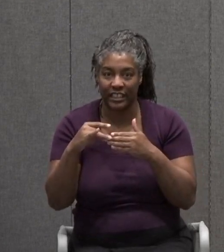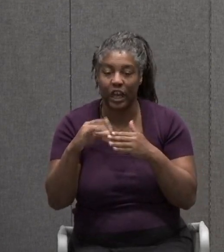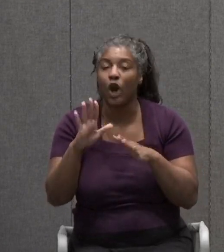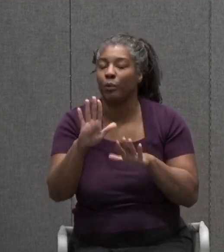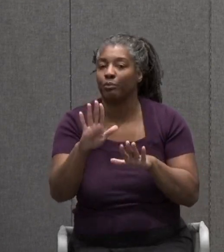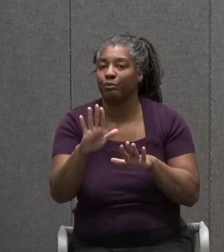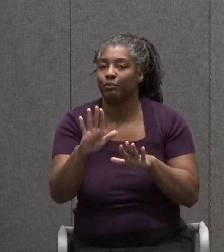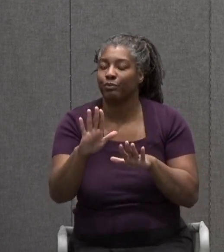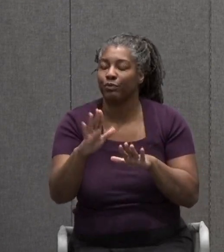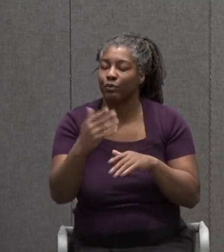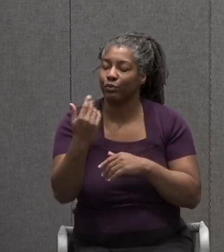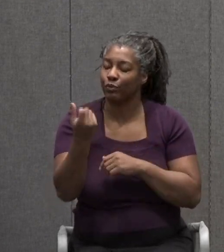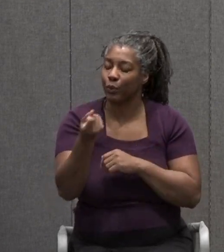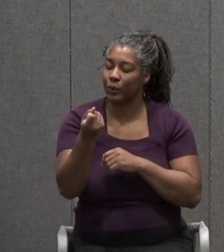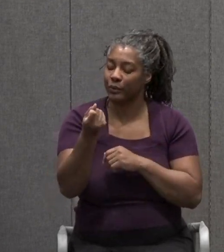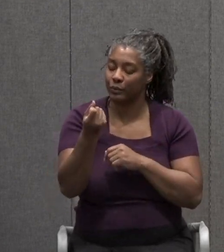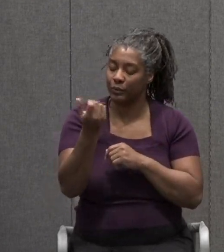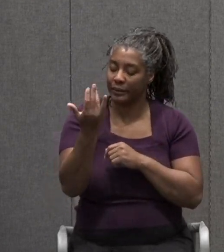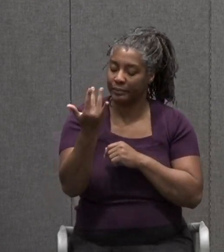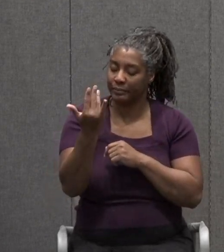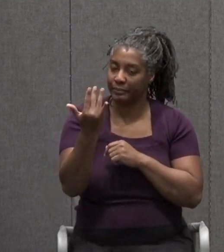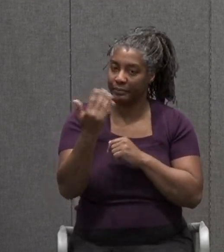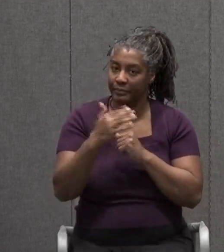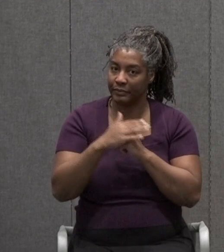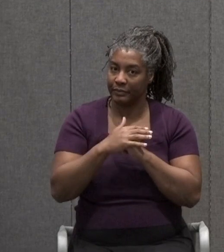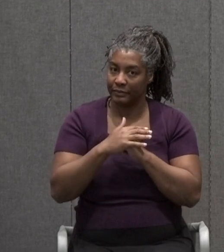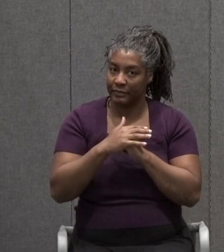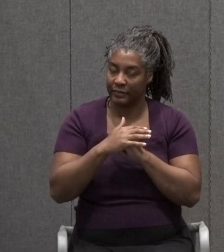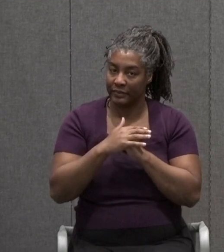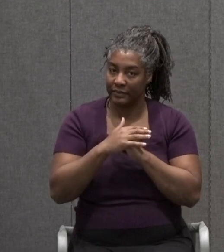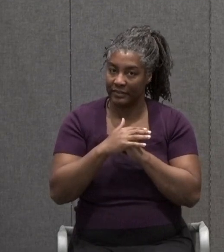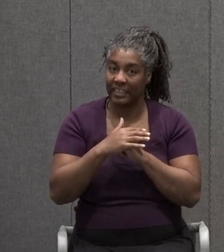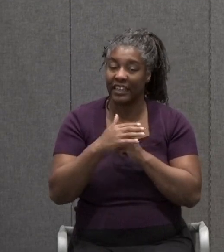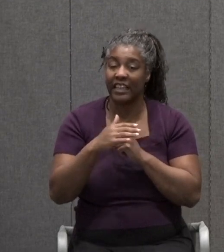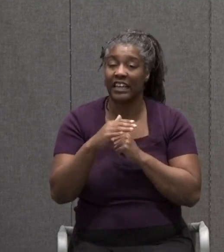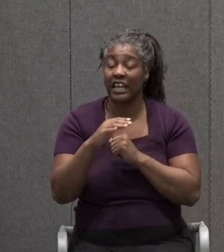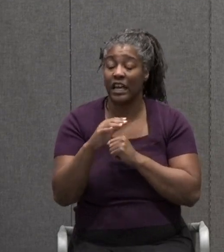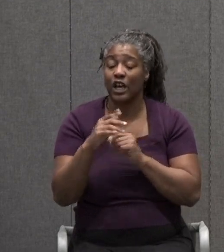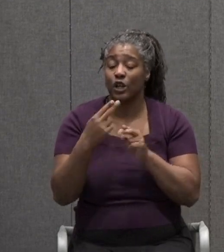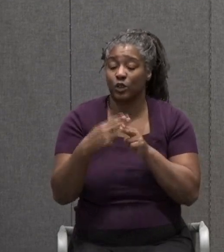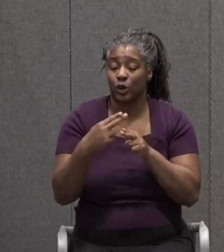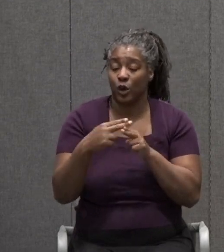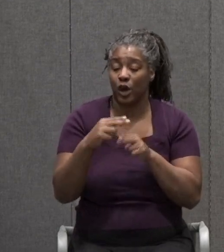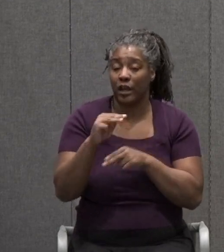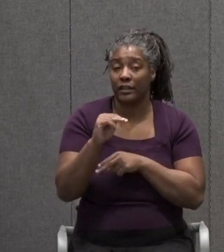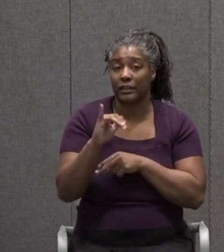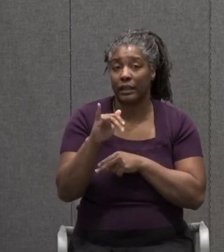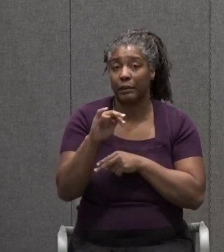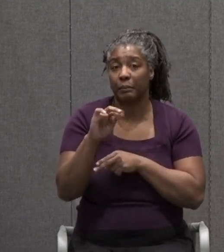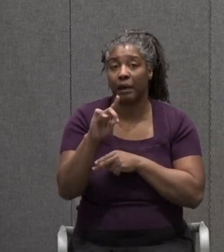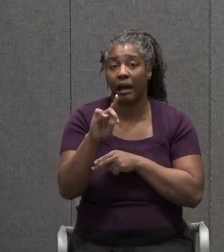that we add, called mindful eating. This is the perfect time for it. So what I would like you to do